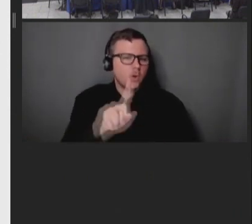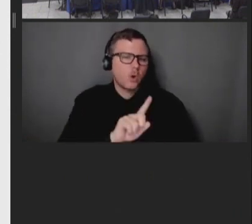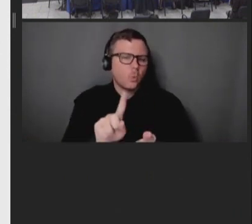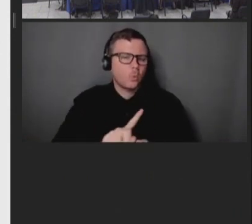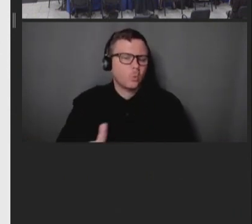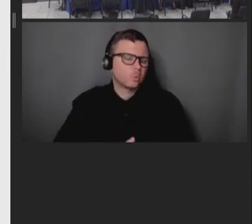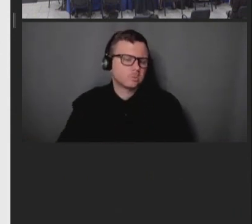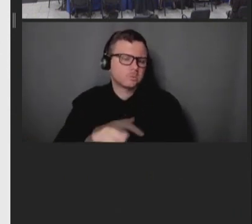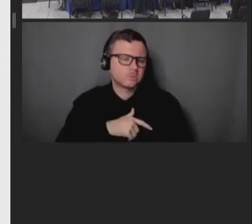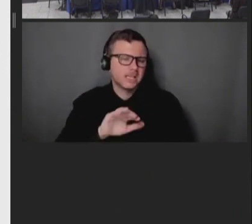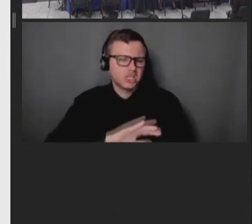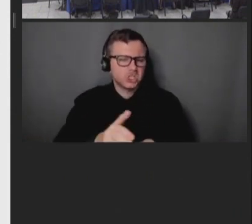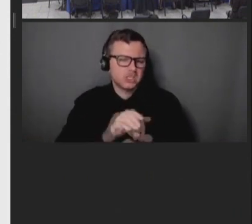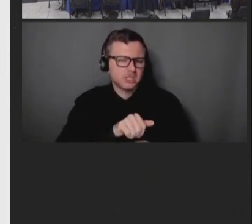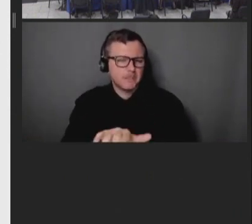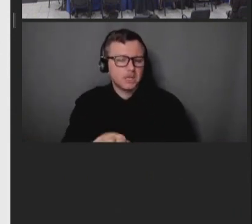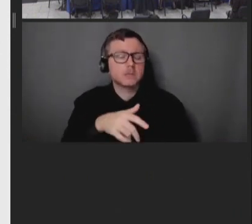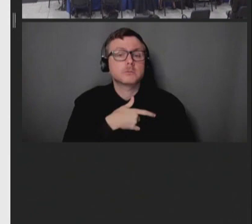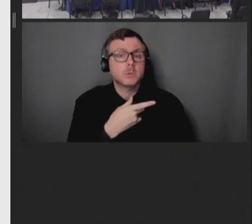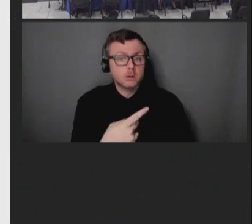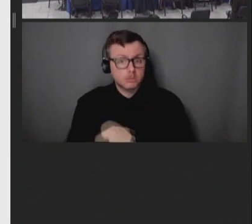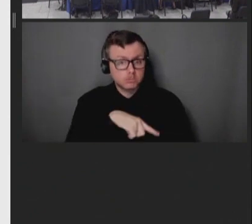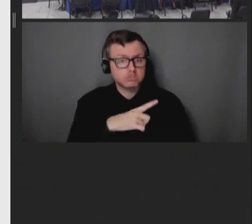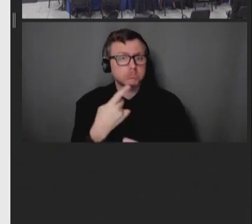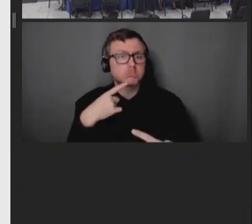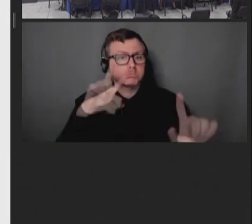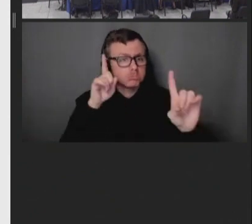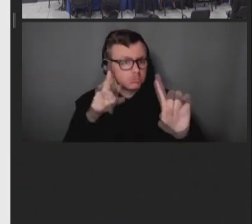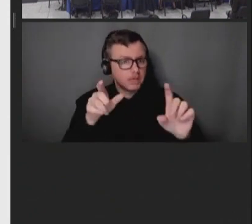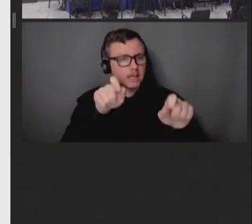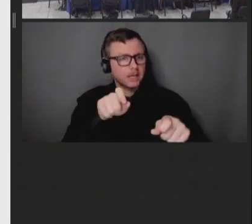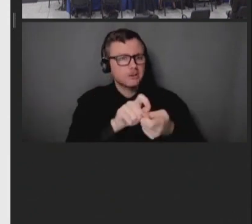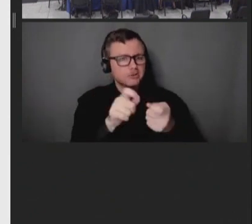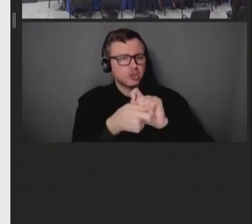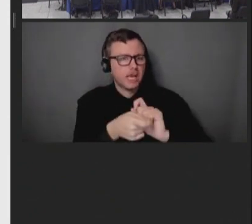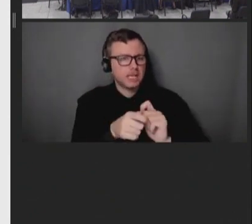So when we got to the point where we were able to kind of change that allocation distribution